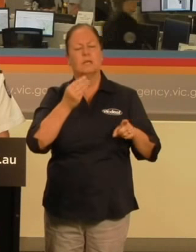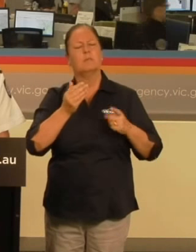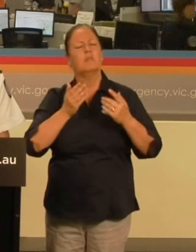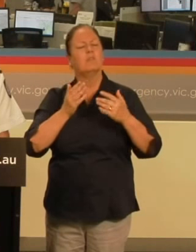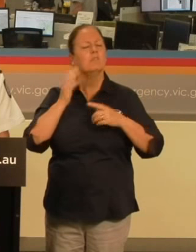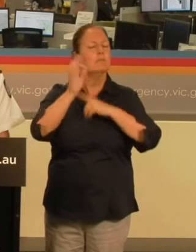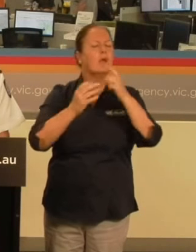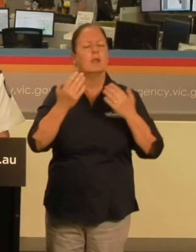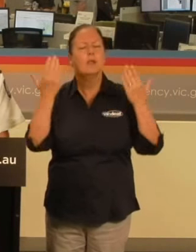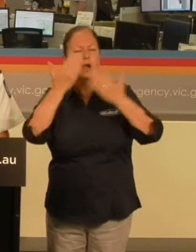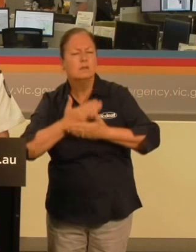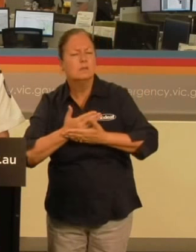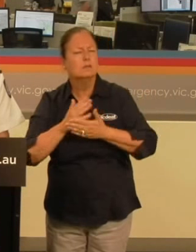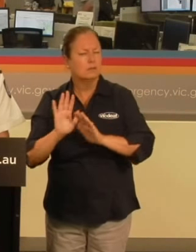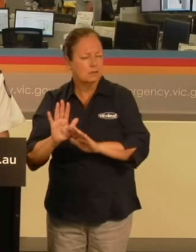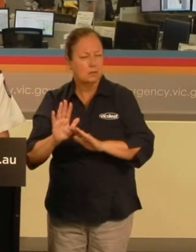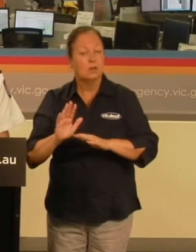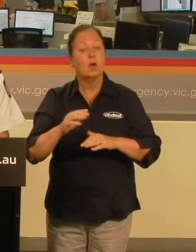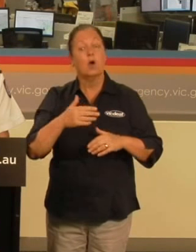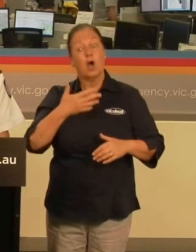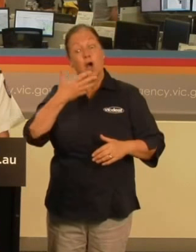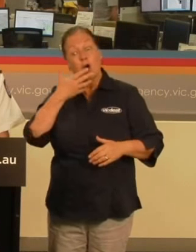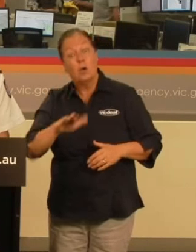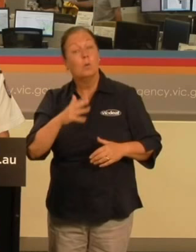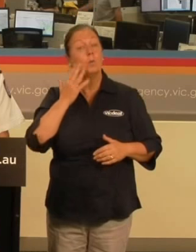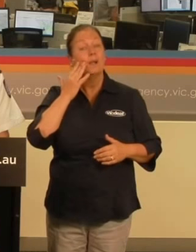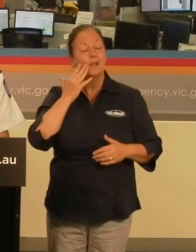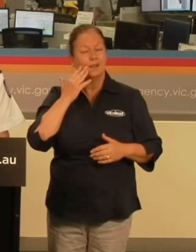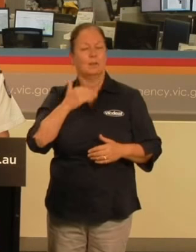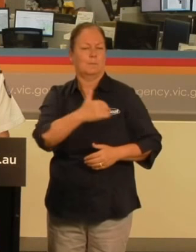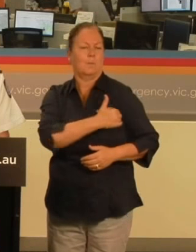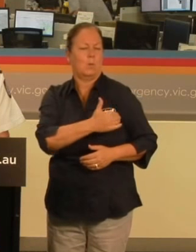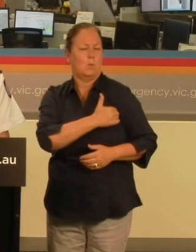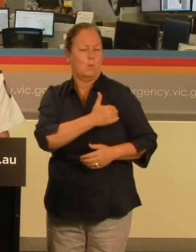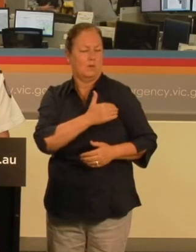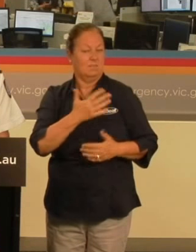day will be at breakfast time so of the overnight temperatures and after the